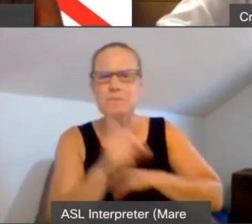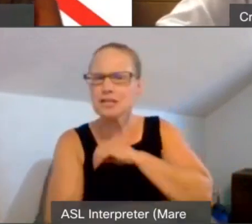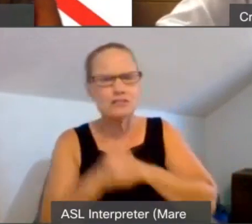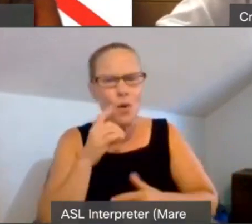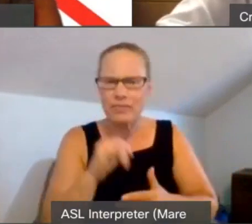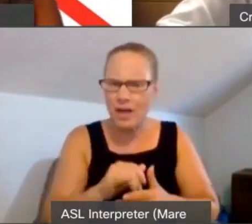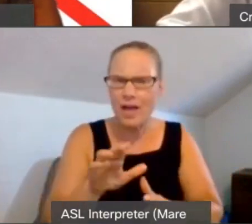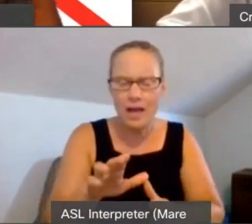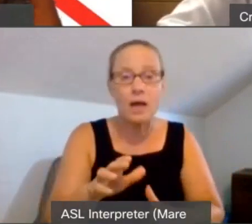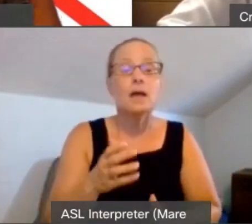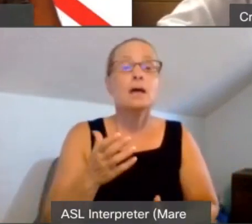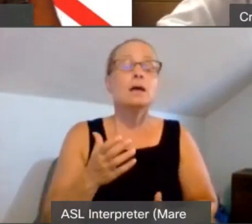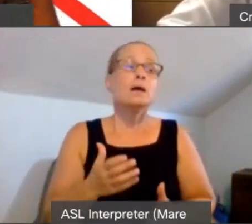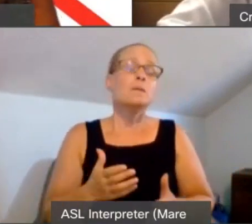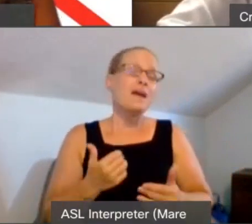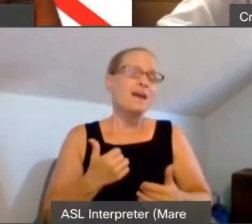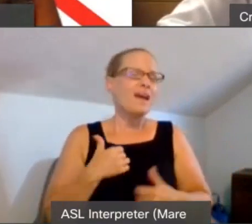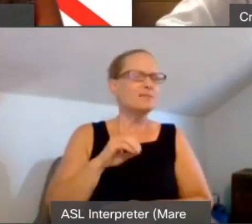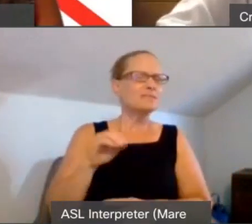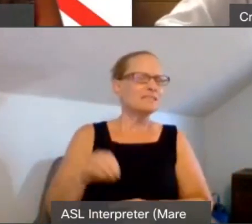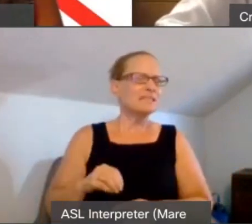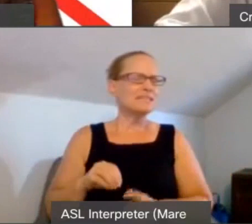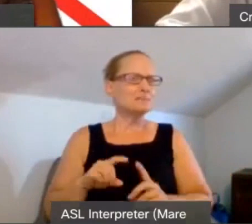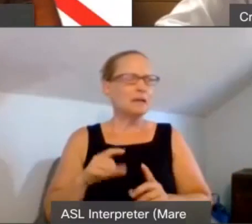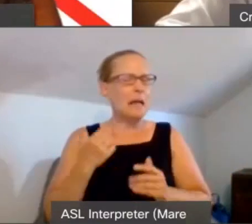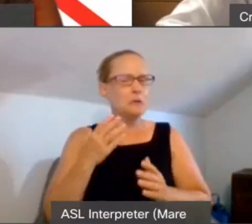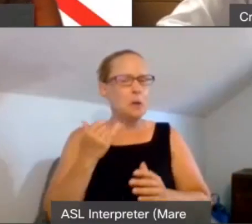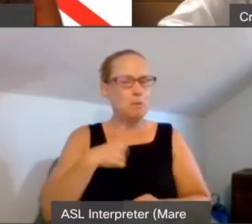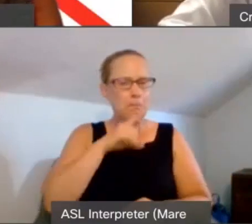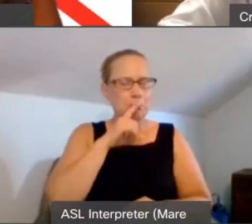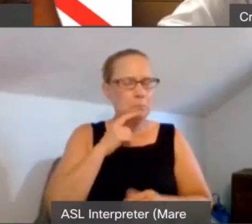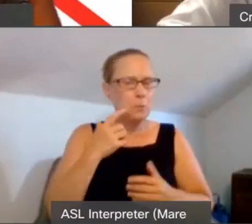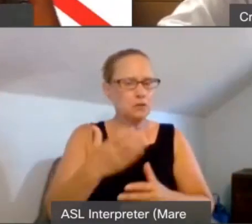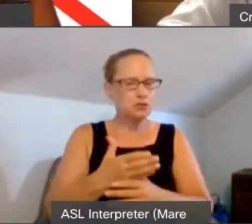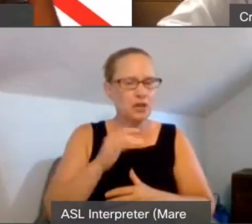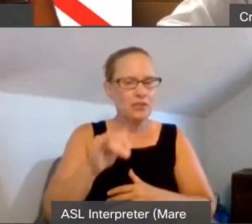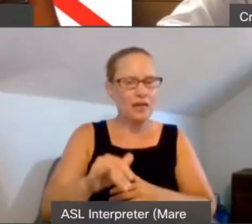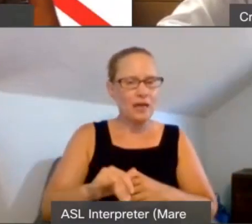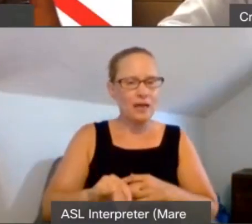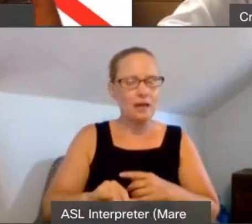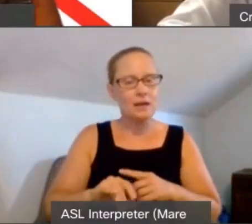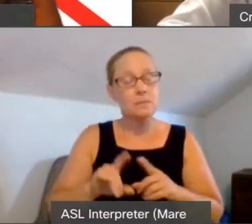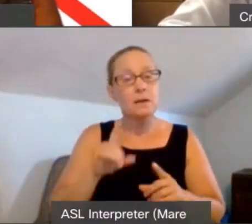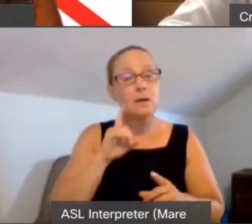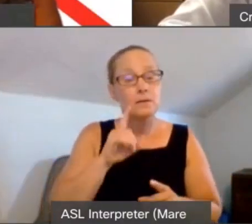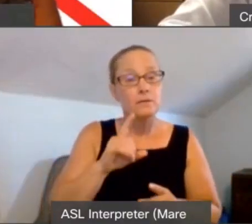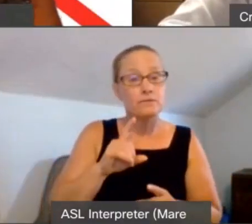We may have that data but I don't know unless we're gonna share that data. We have that data for therapeutic purposes